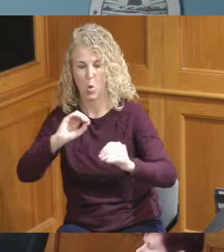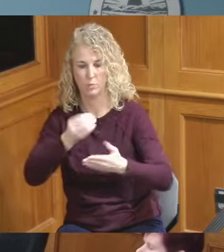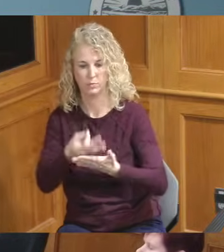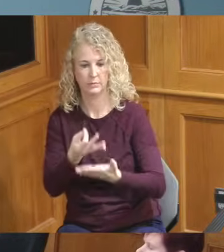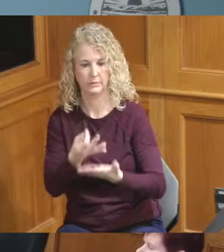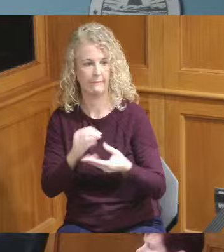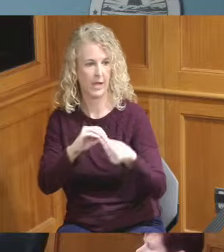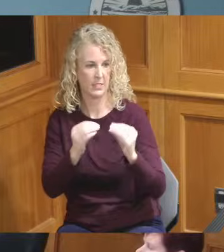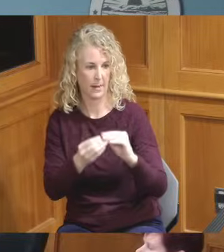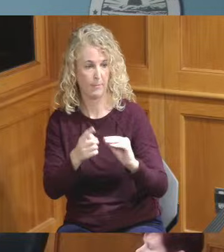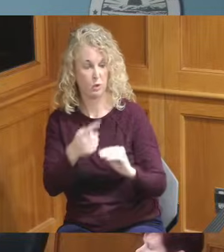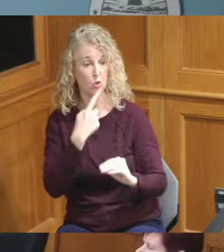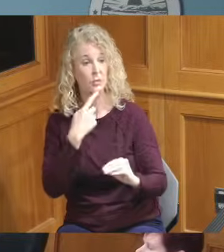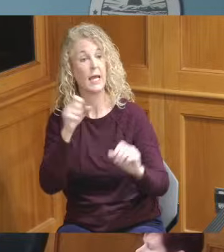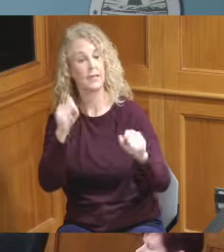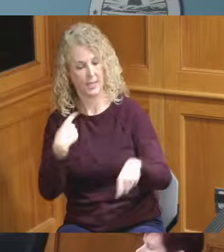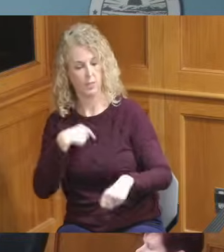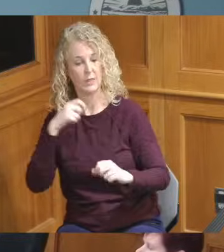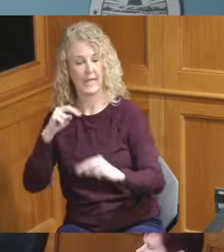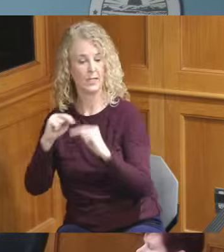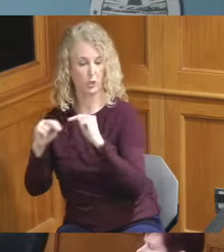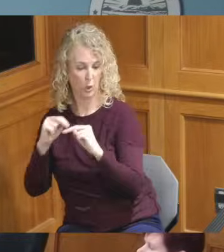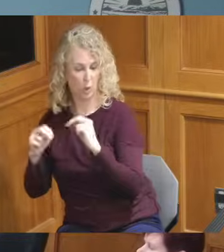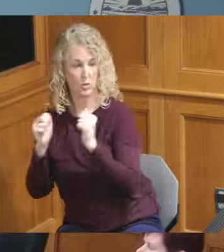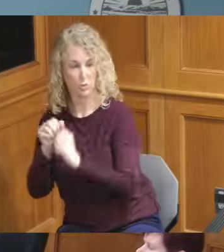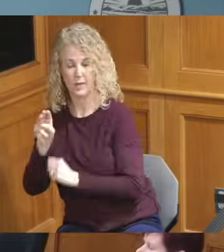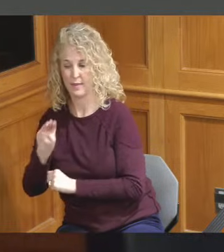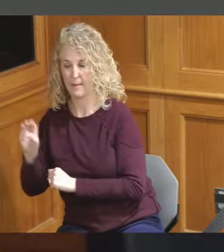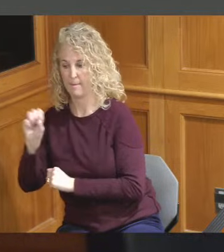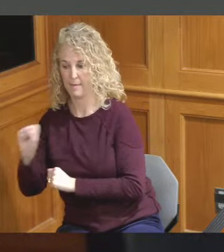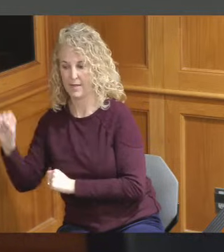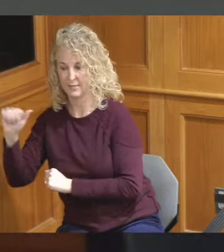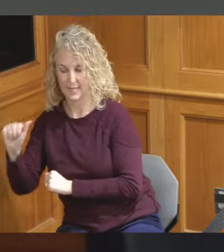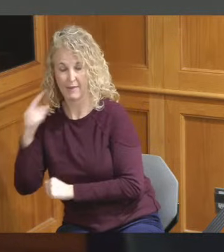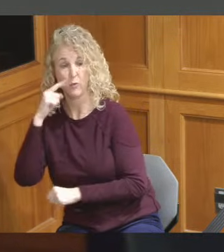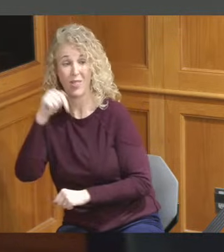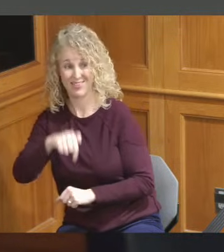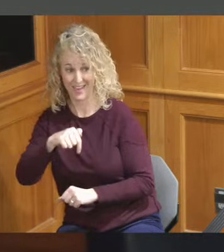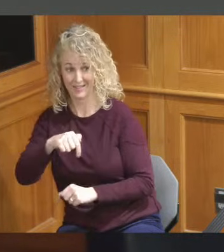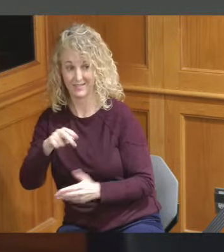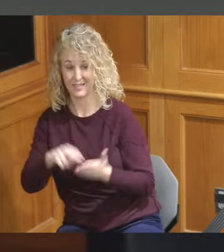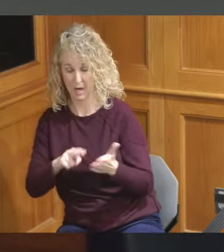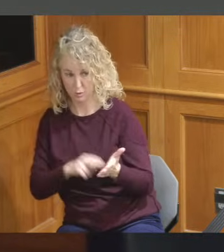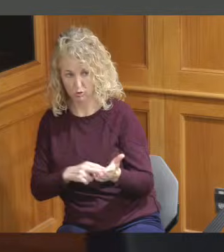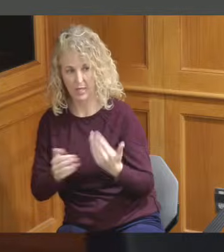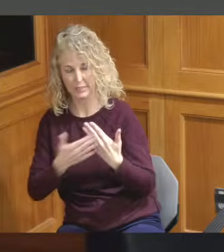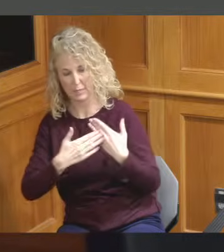us to go and negotiate agreements with MSA for this and for the rest of the facility condition